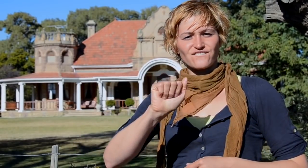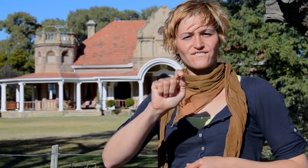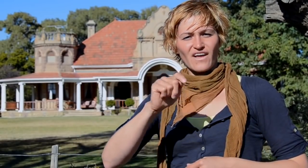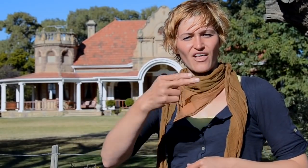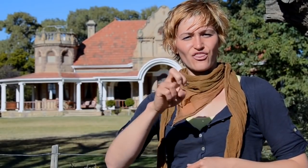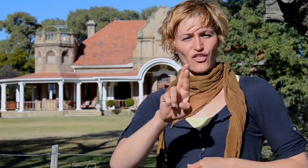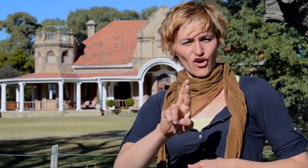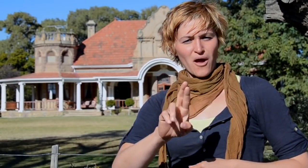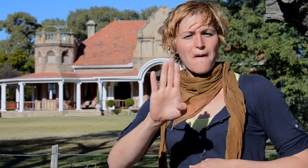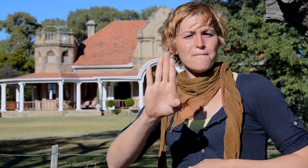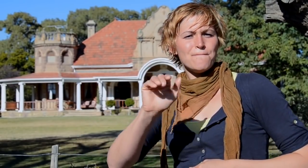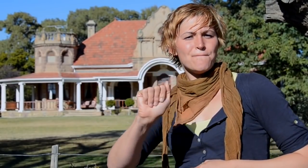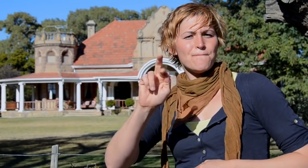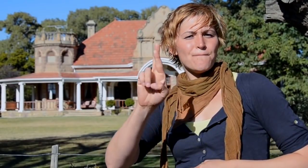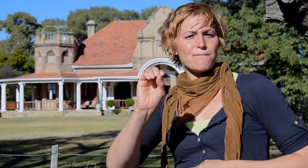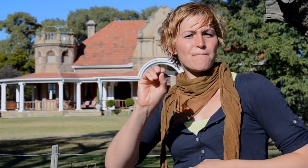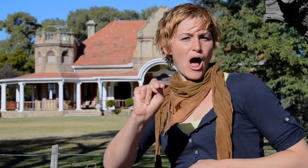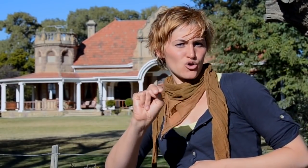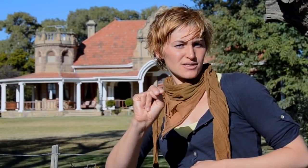called themselves feather barons.